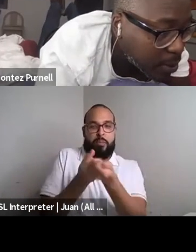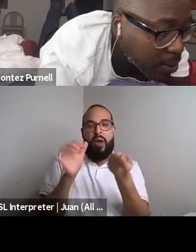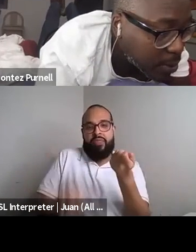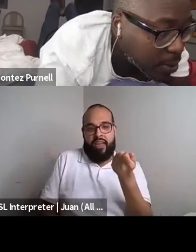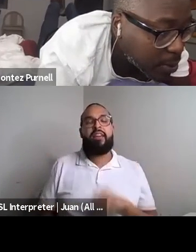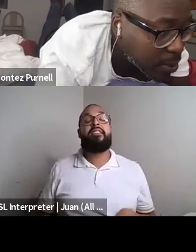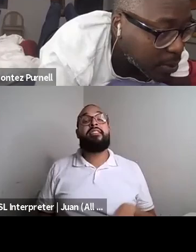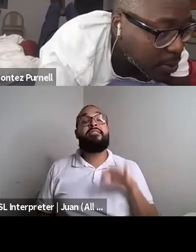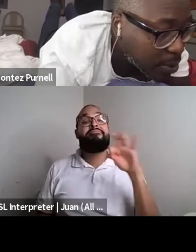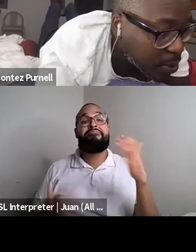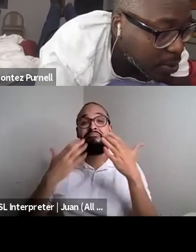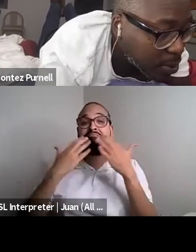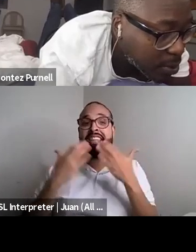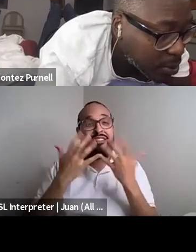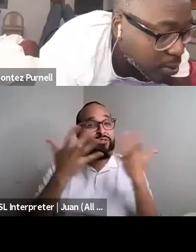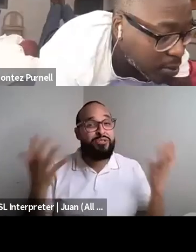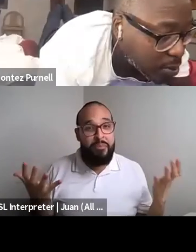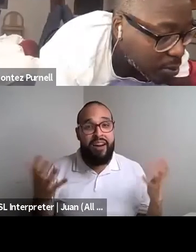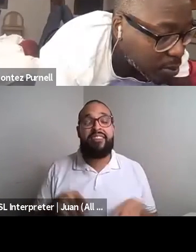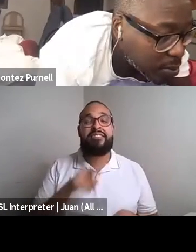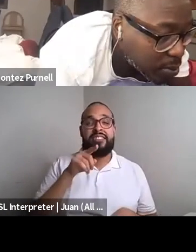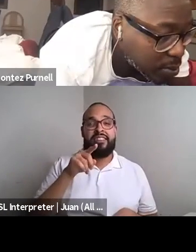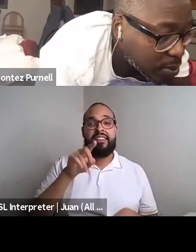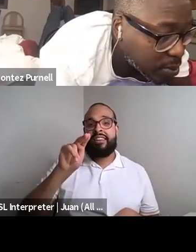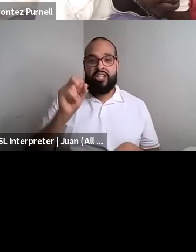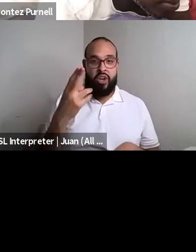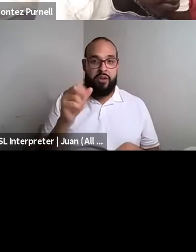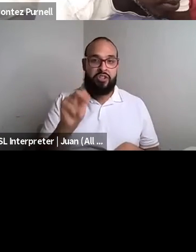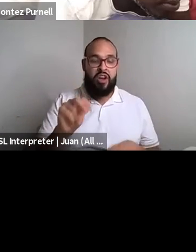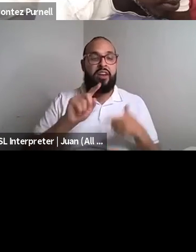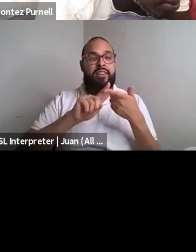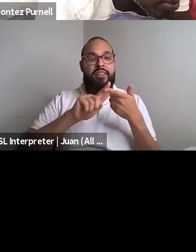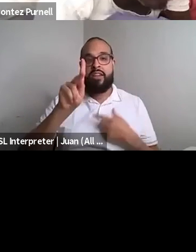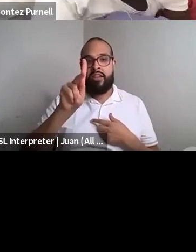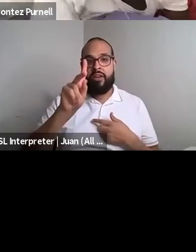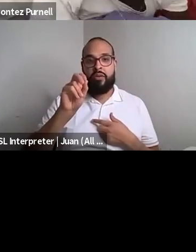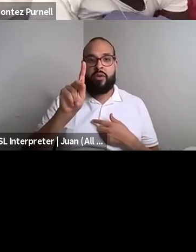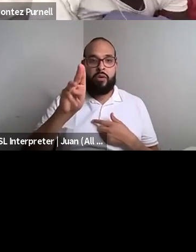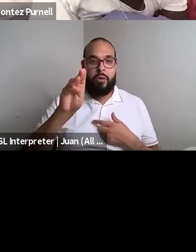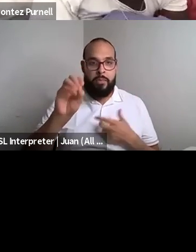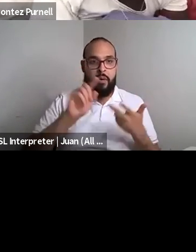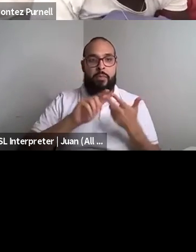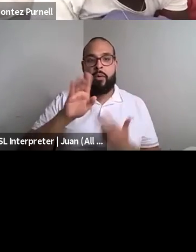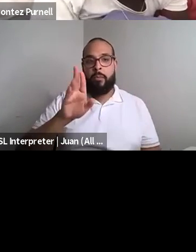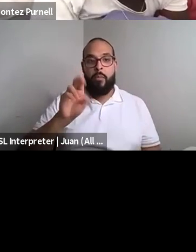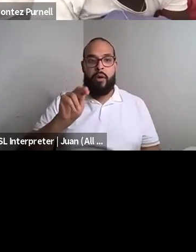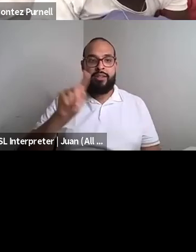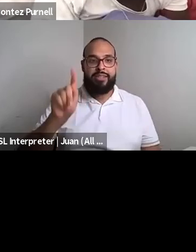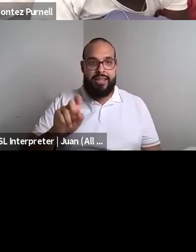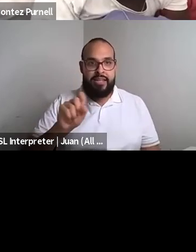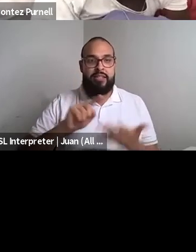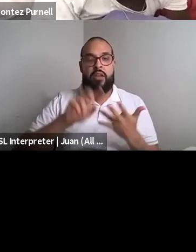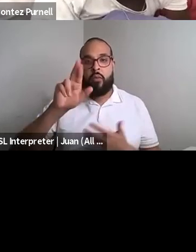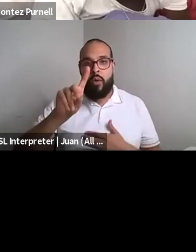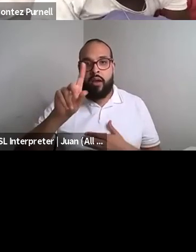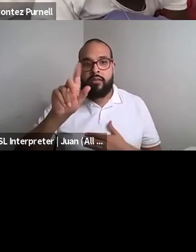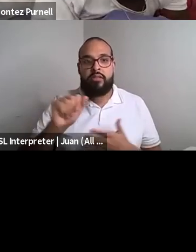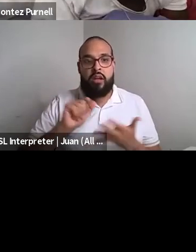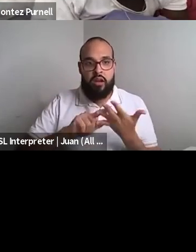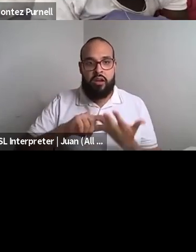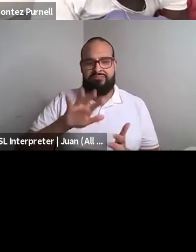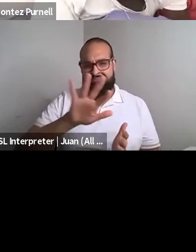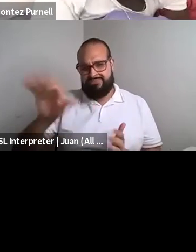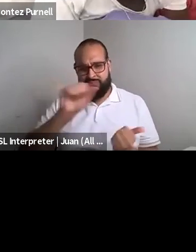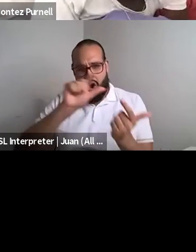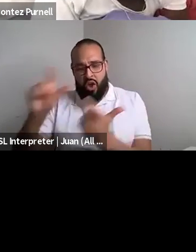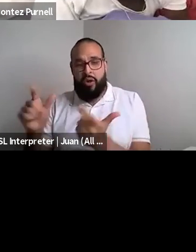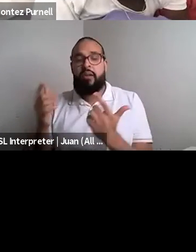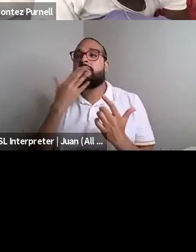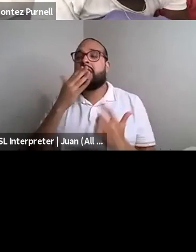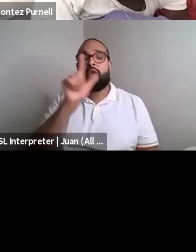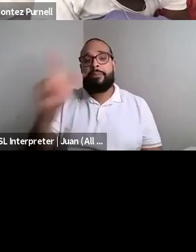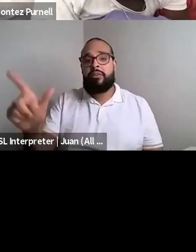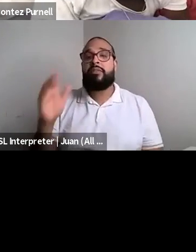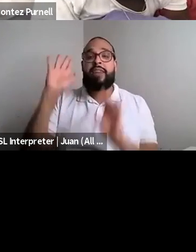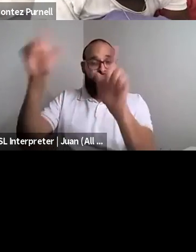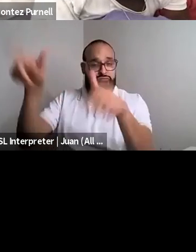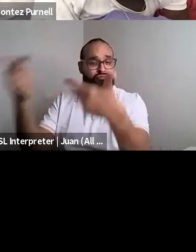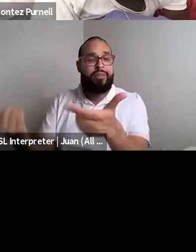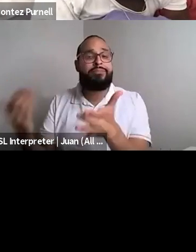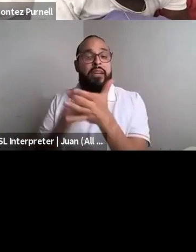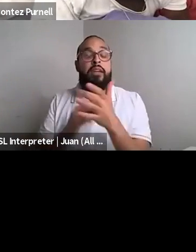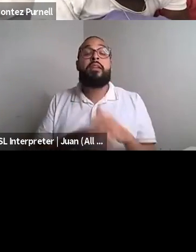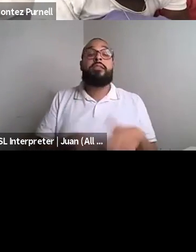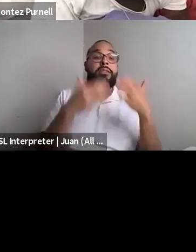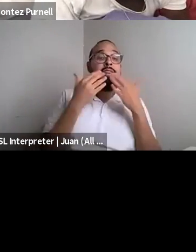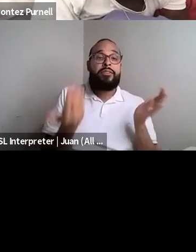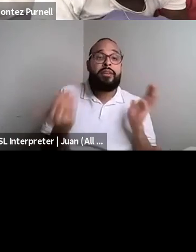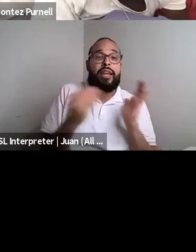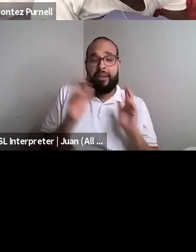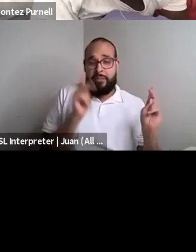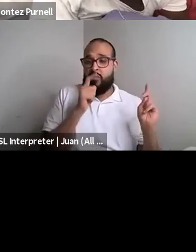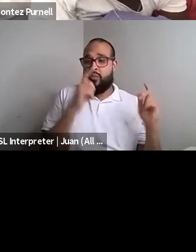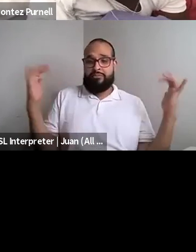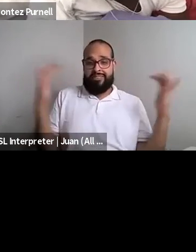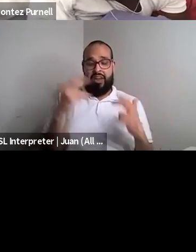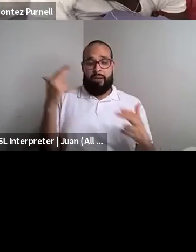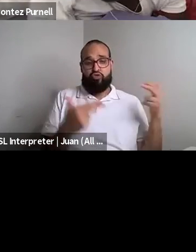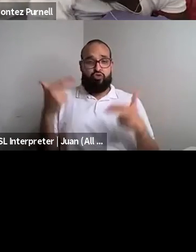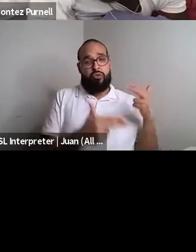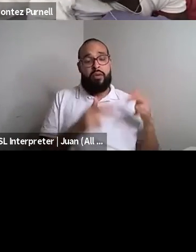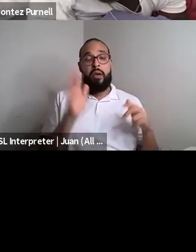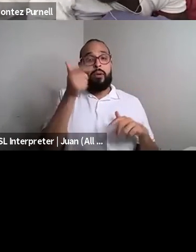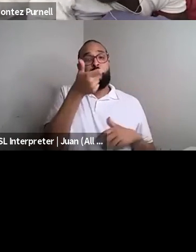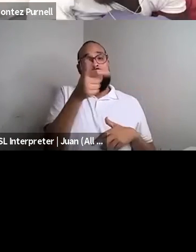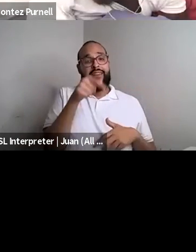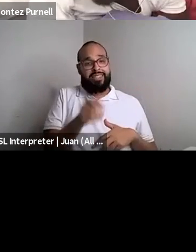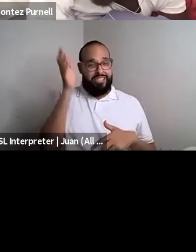Kenyon Farrow (he/him/his): Thank you so much. Michelle Anderson Kokomo Brian says for now run the Gerard. Thank you so much. Lambda literary turn it over to you next. And thank you again to all the folks who attended this and will be watching this in the future. Thank you so much.